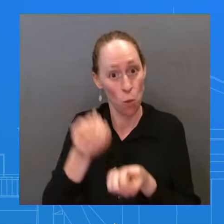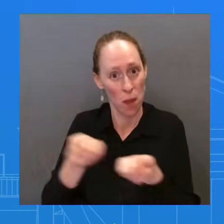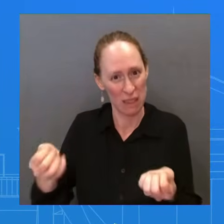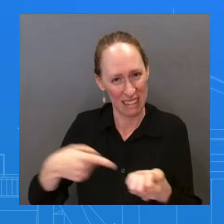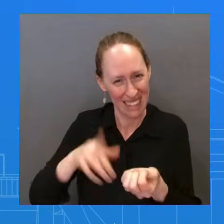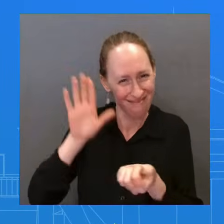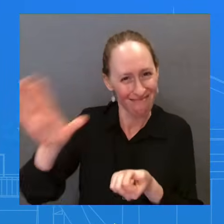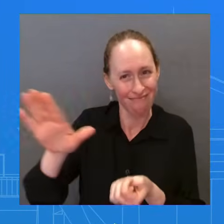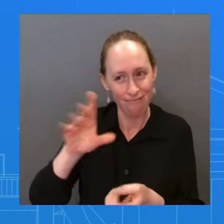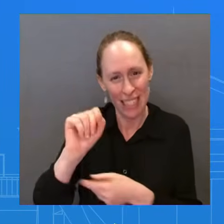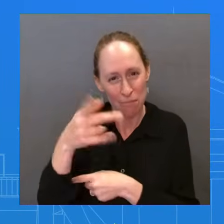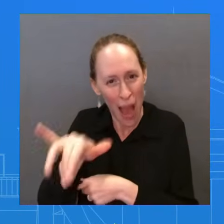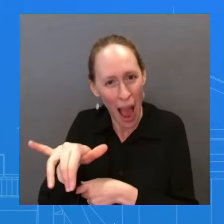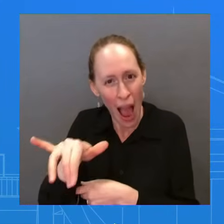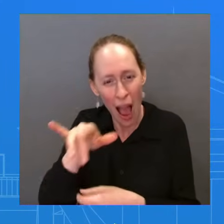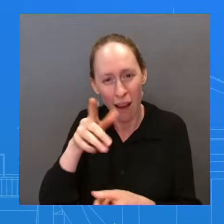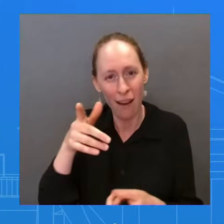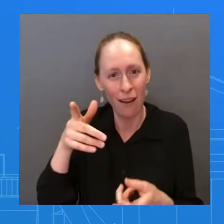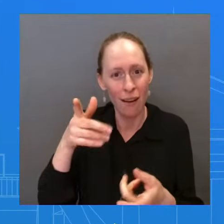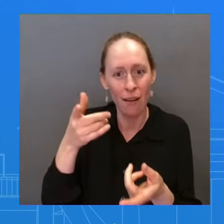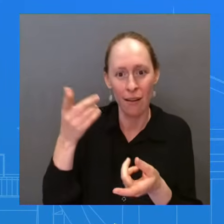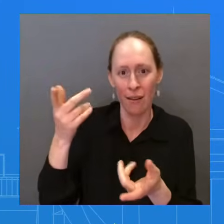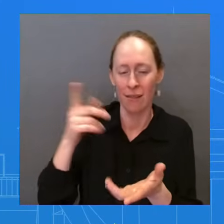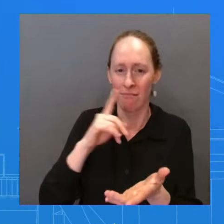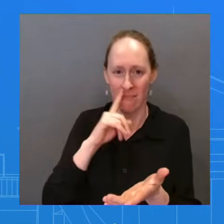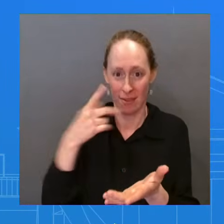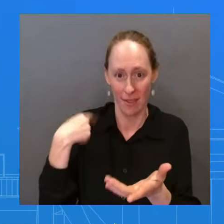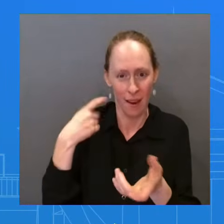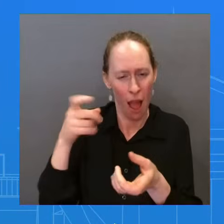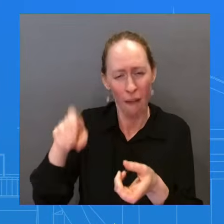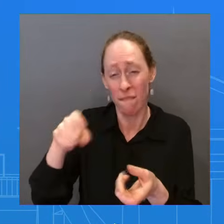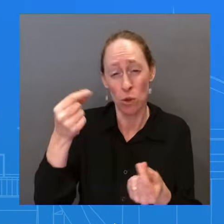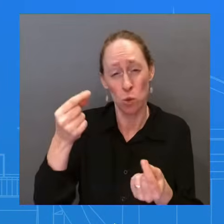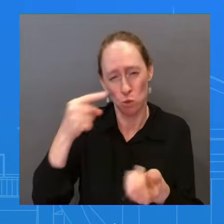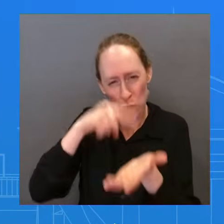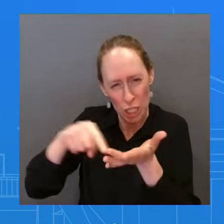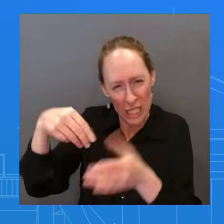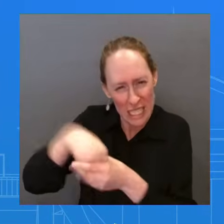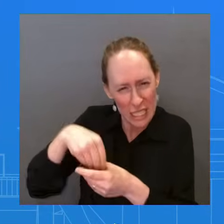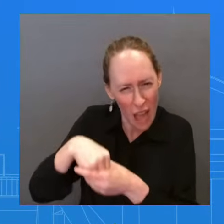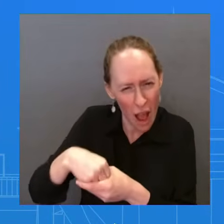understand it for our own national security purposes. So, I would not expect that we would, you know,